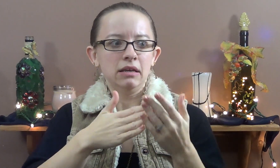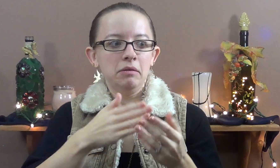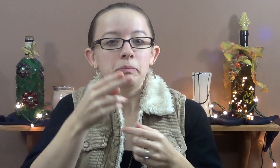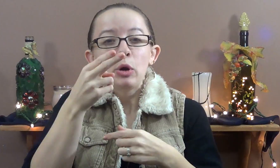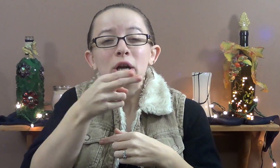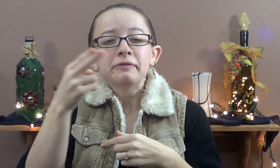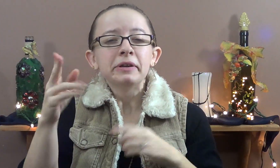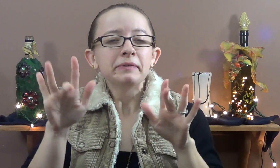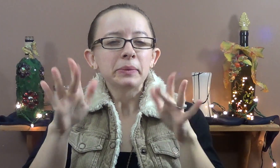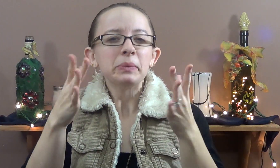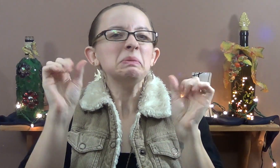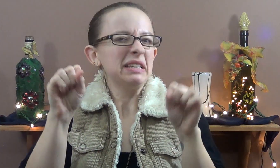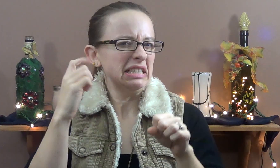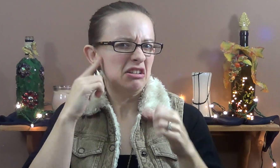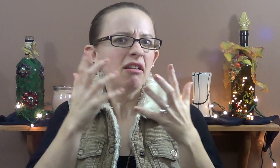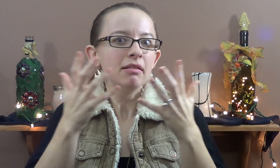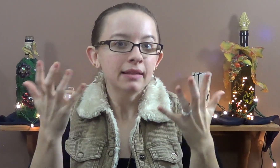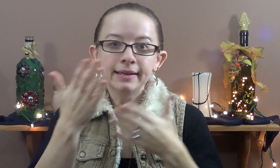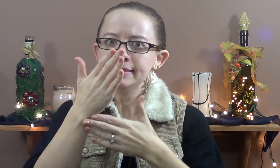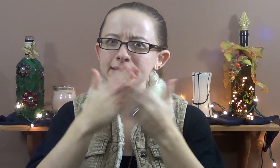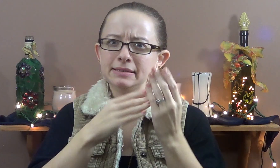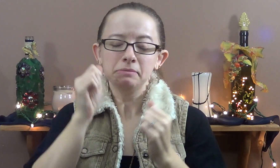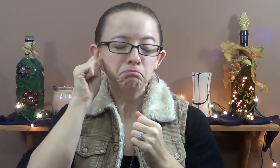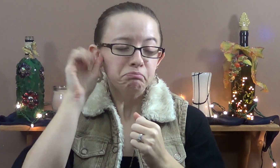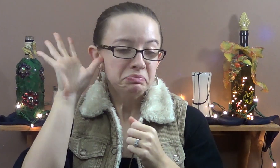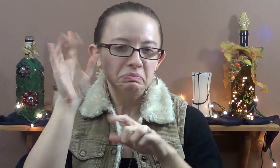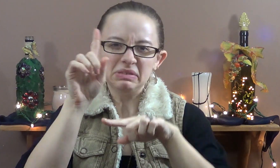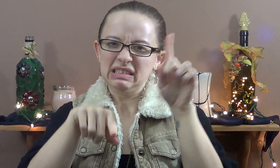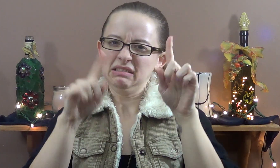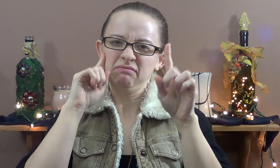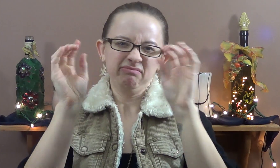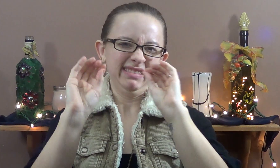you know their hearing loss varies. Some people are Hard of Hearing, they can hear quite a bit.